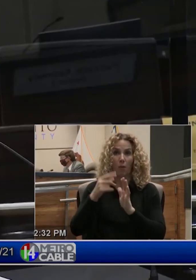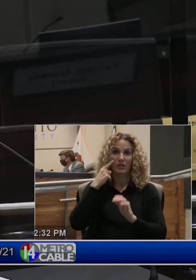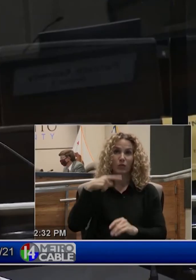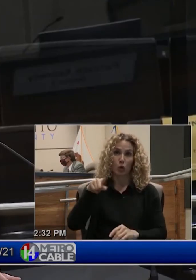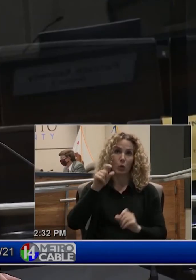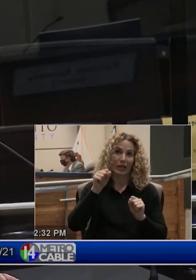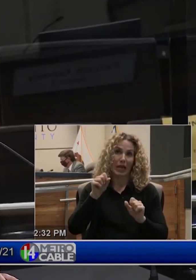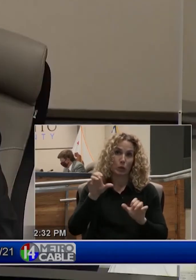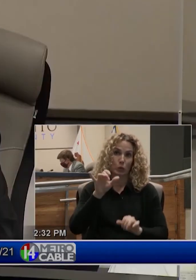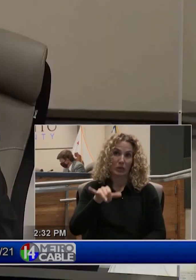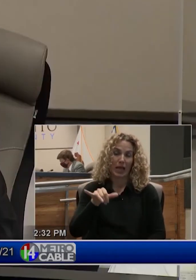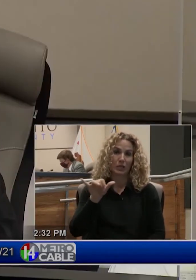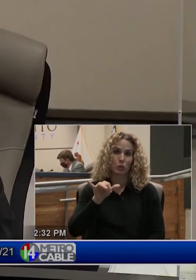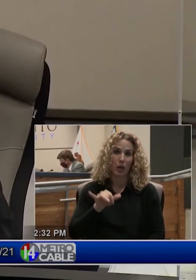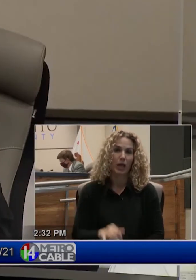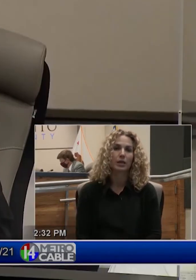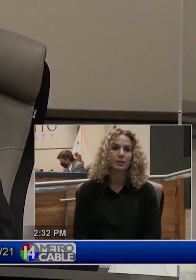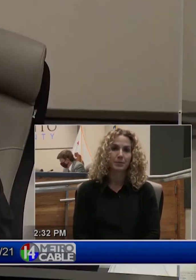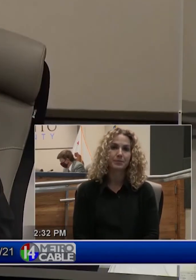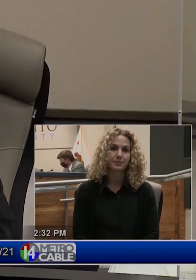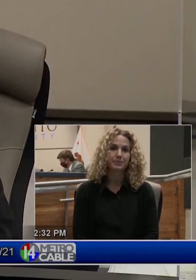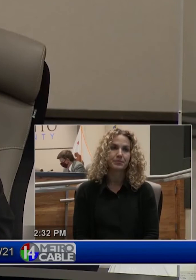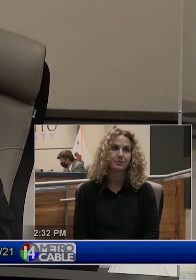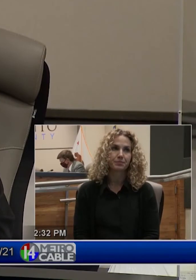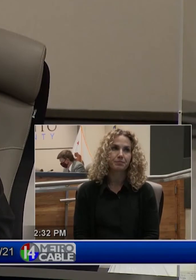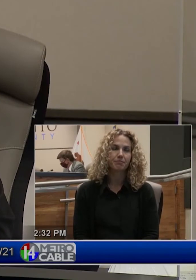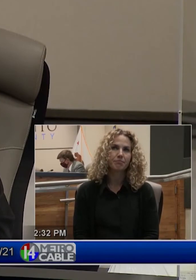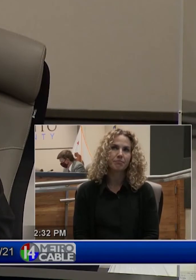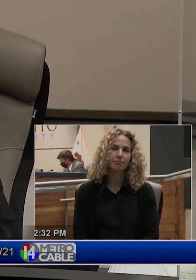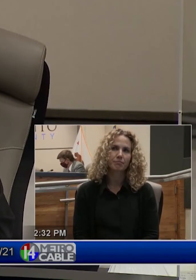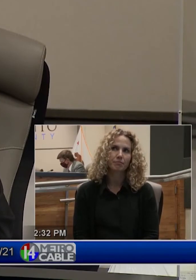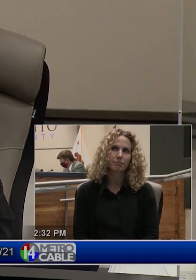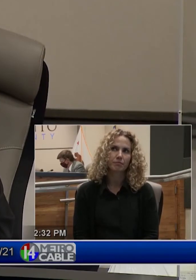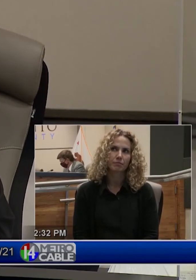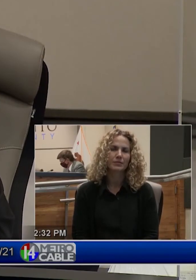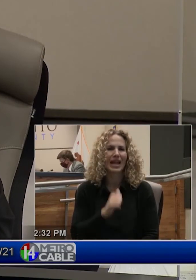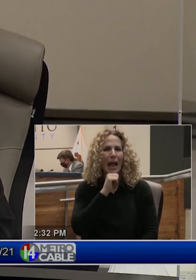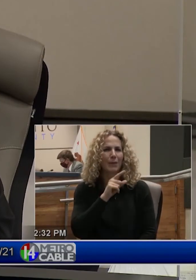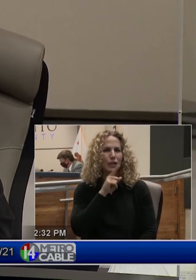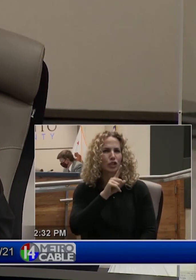BRING THOSE FOR YOU, WE CAN DO THAT, AS WELL. THAT, AS WELL. >> OKAY.